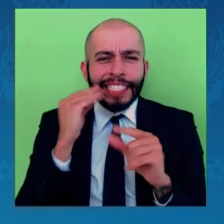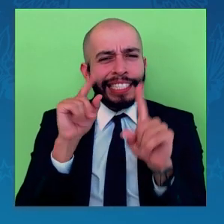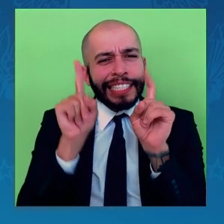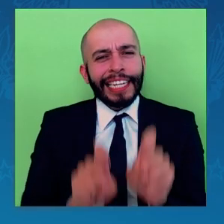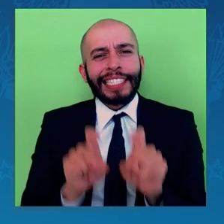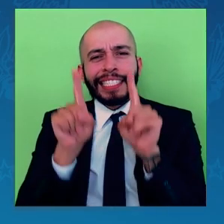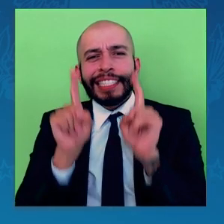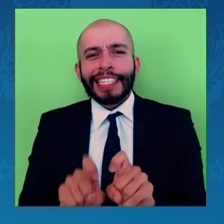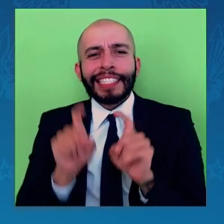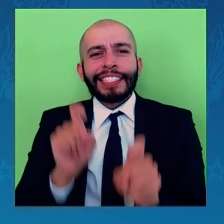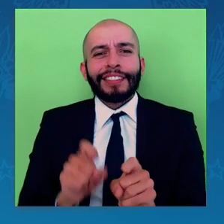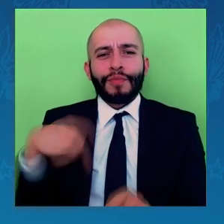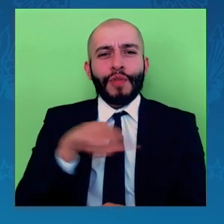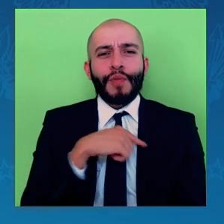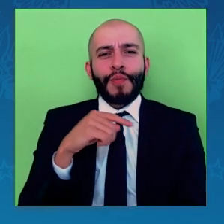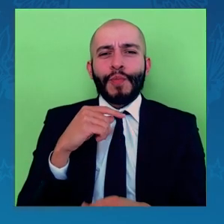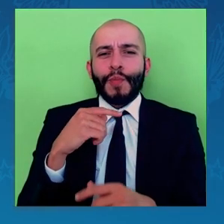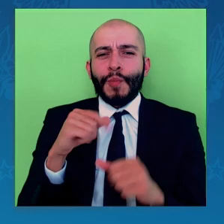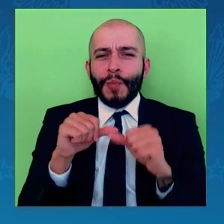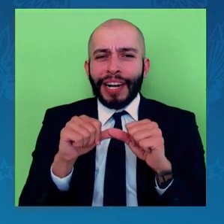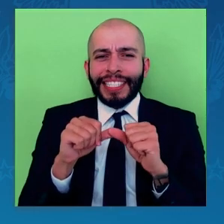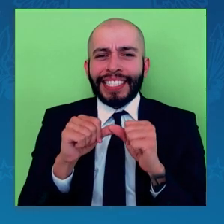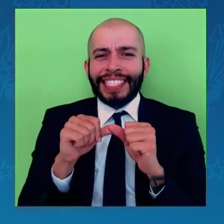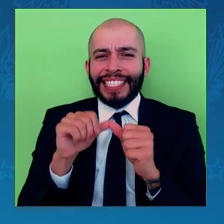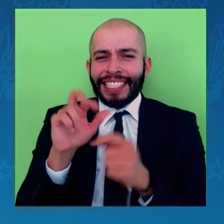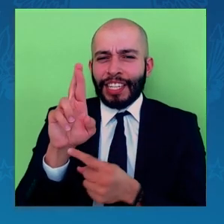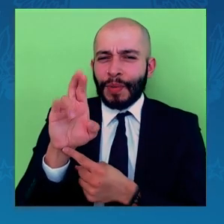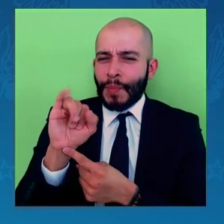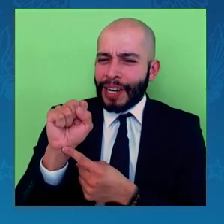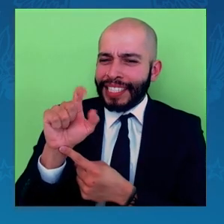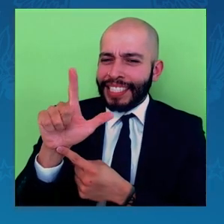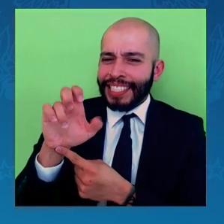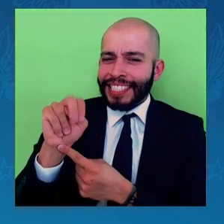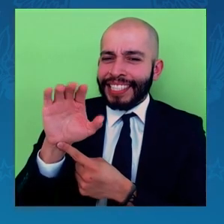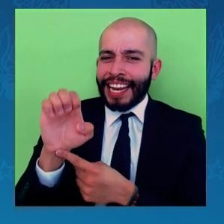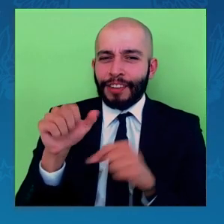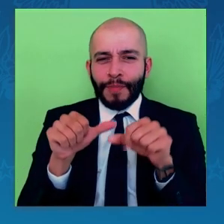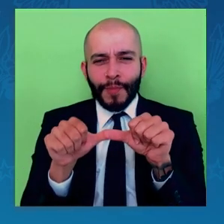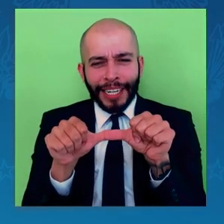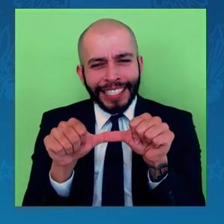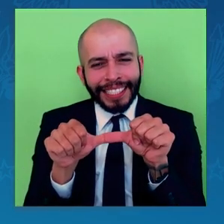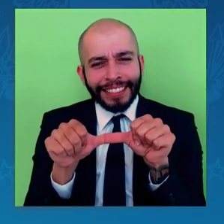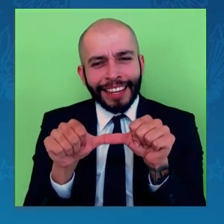and so has our persistence. Our nation's ingenuity has been tested